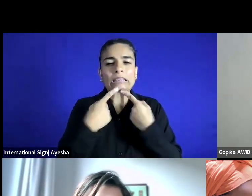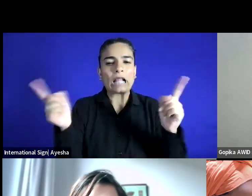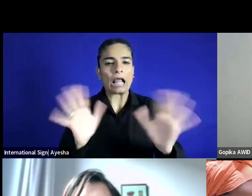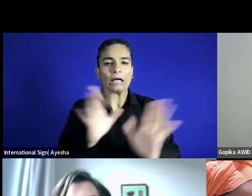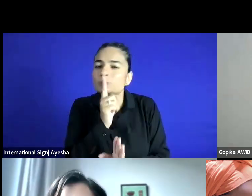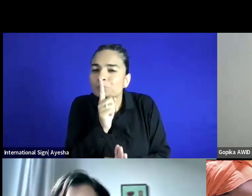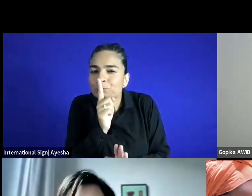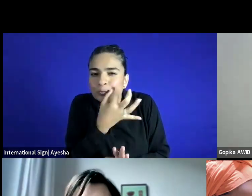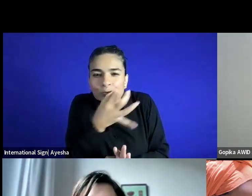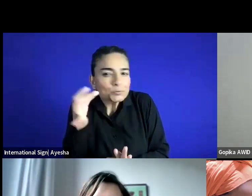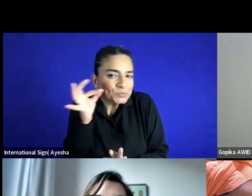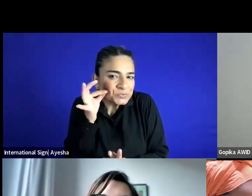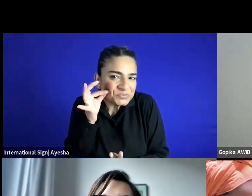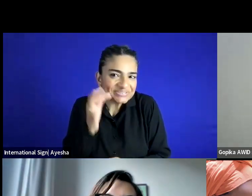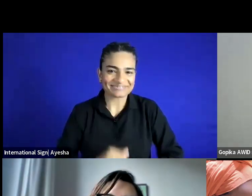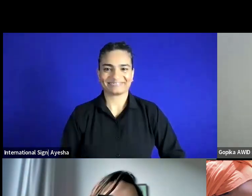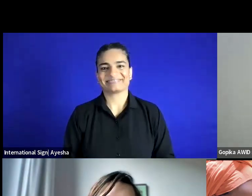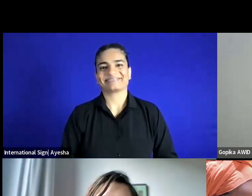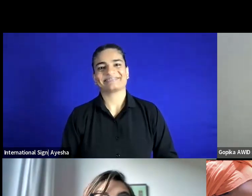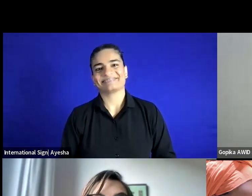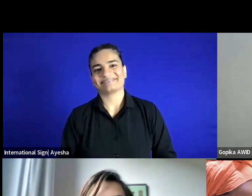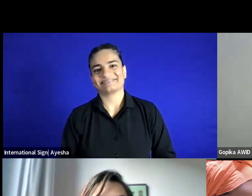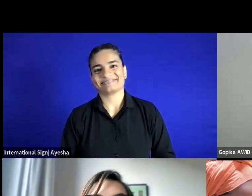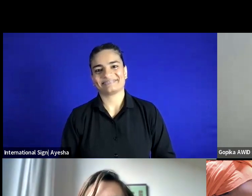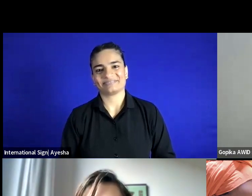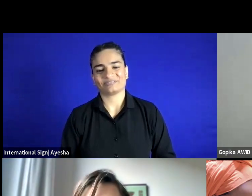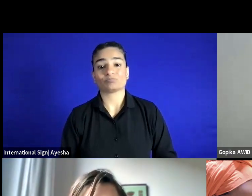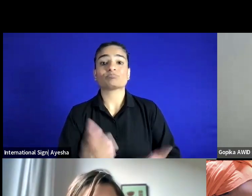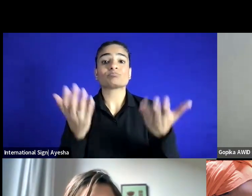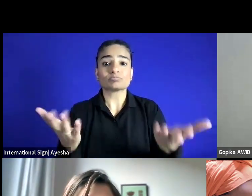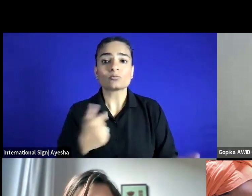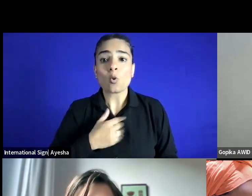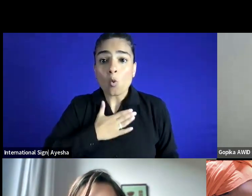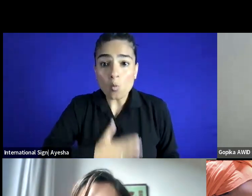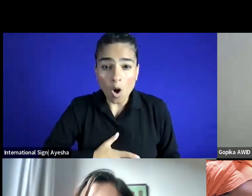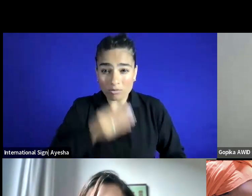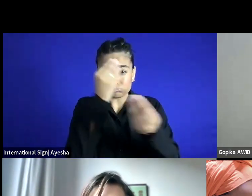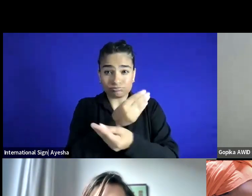what we've been saying, you know, for the past couple of years, we basically we intended to come together is to 5